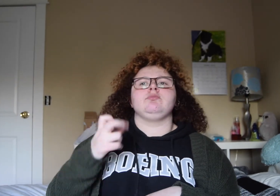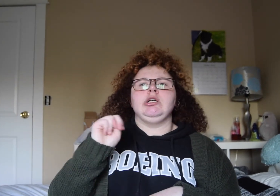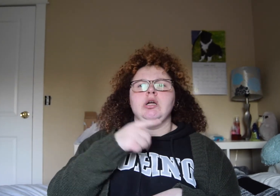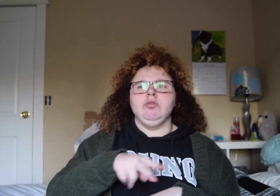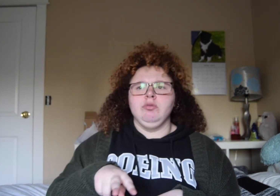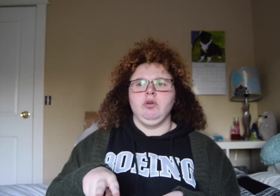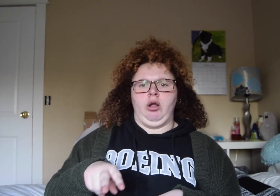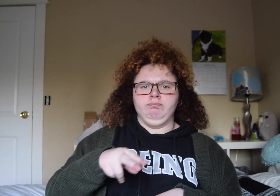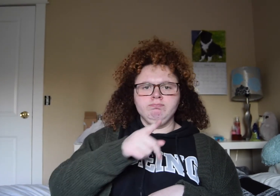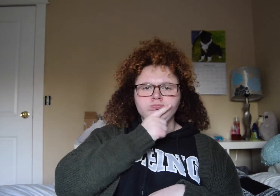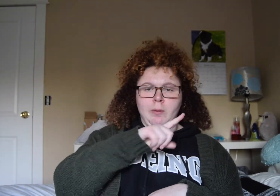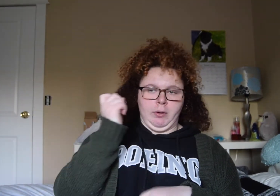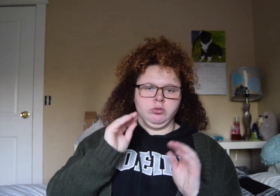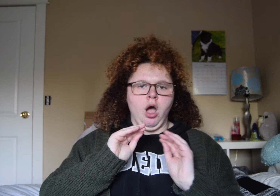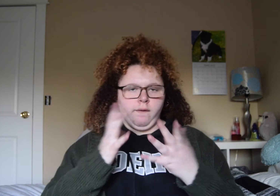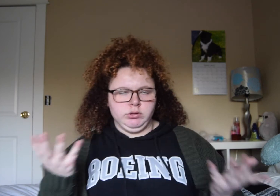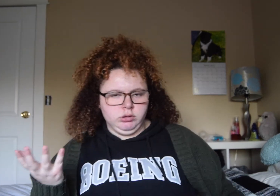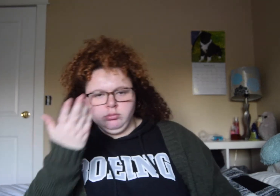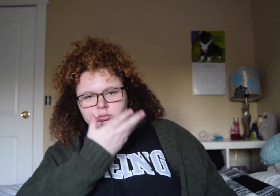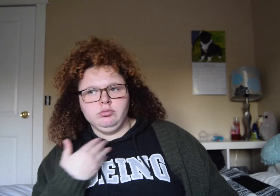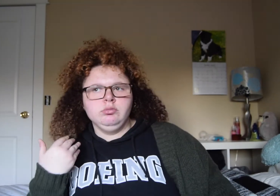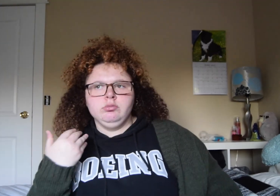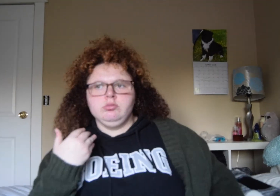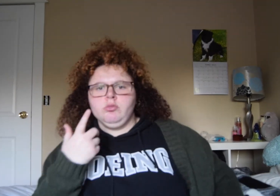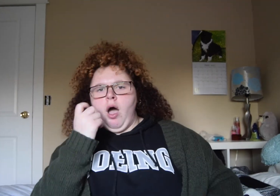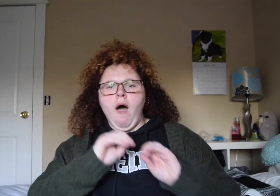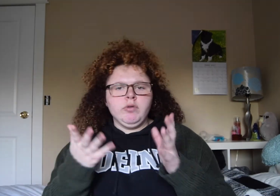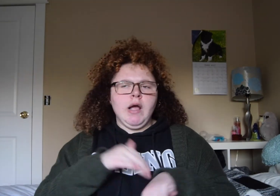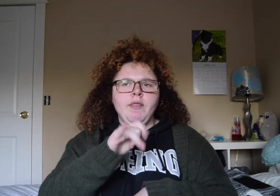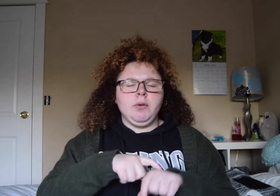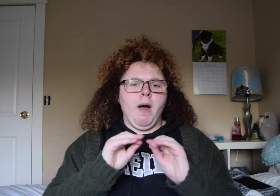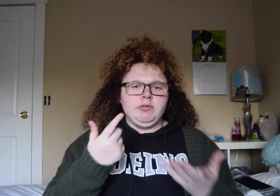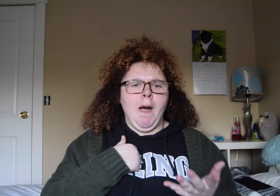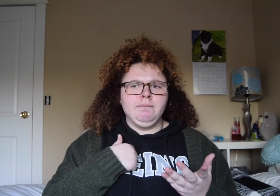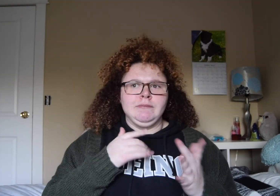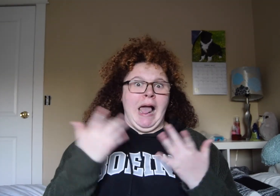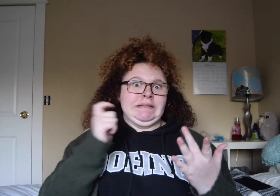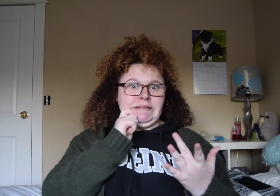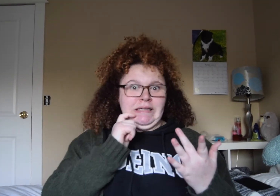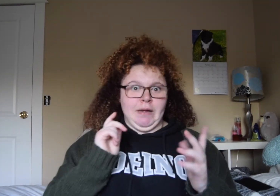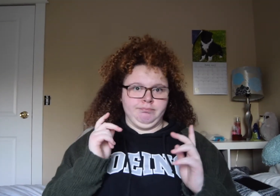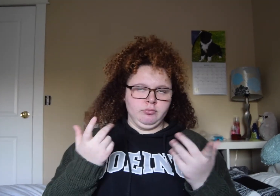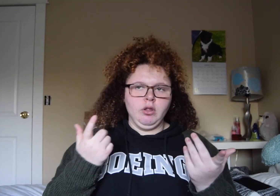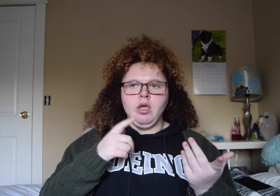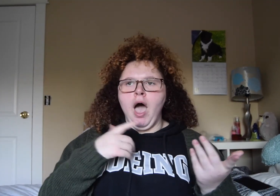Then they were taken aback because obviously look at me, I'm light skinned